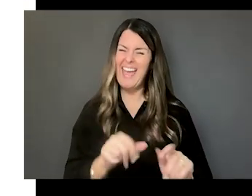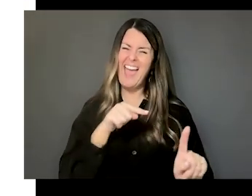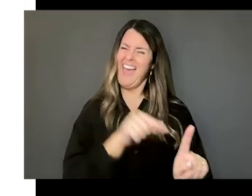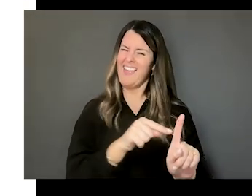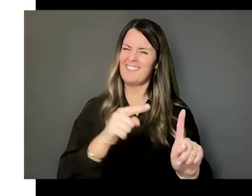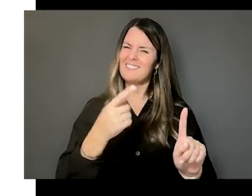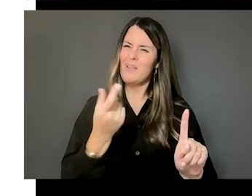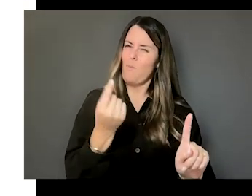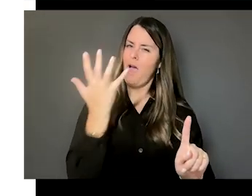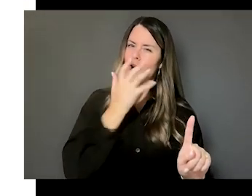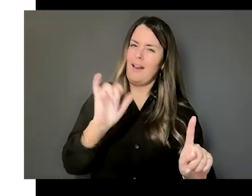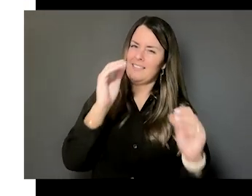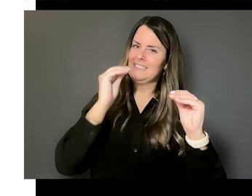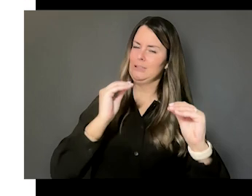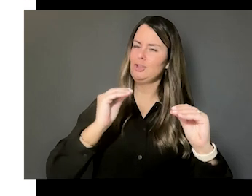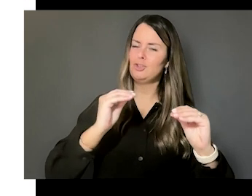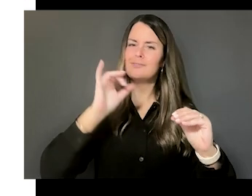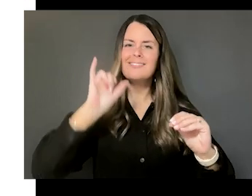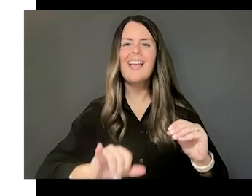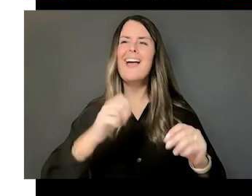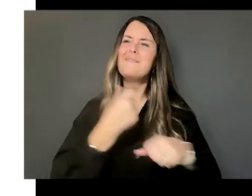And that's what makes teaching exciting.